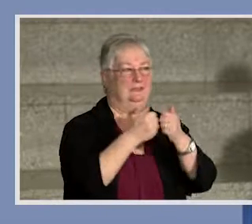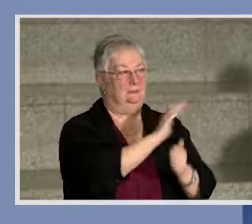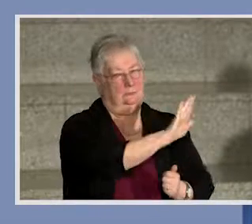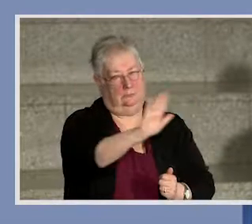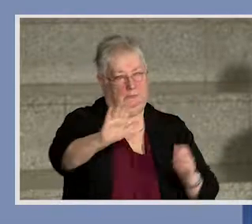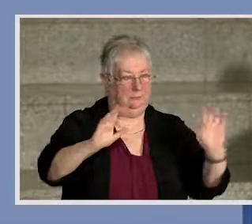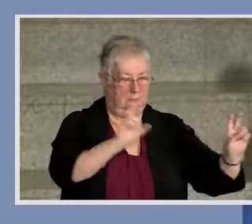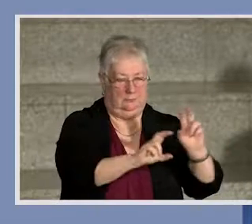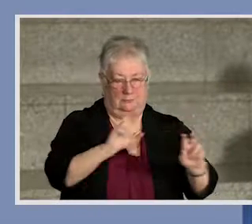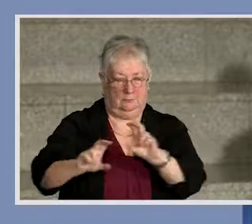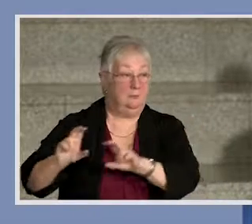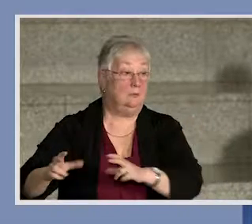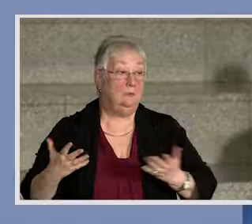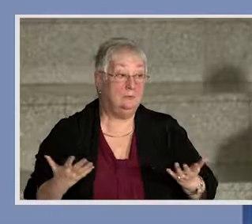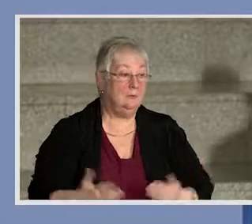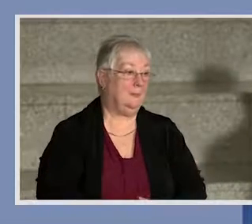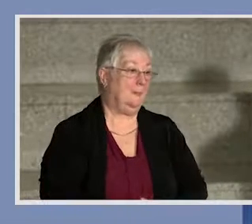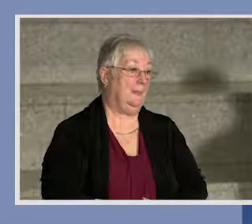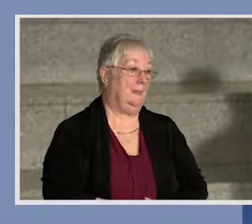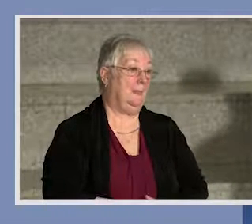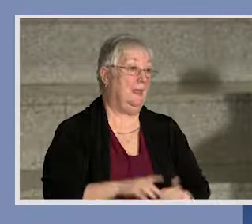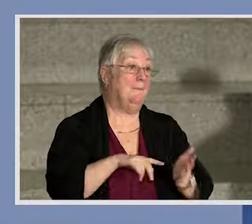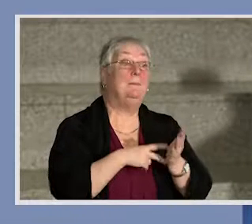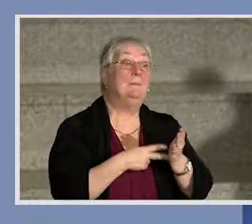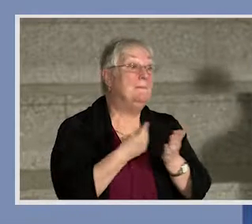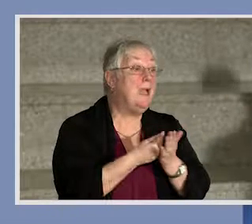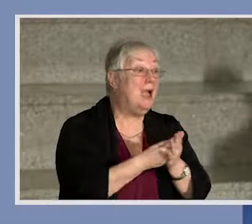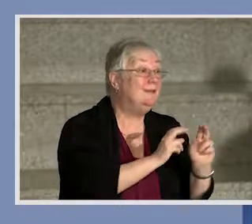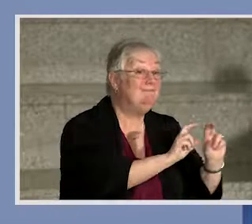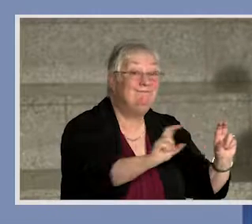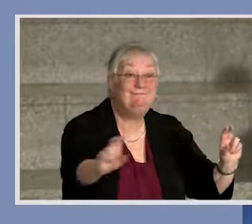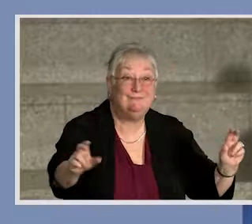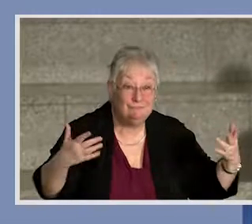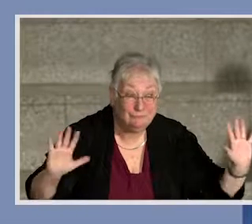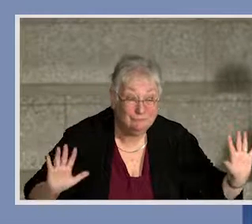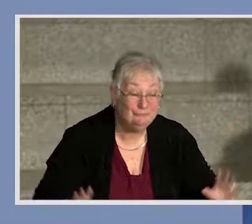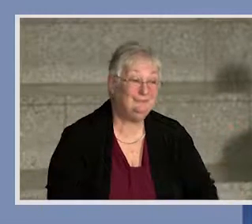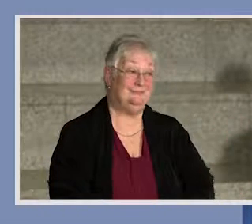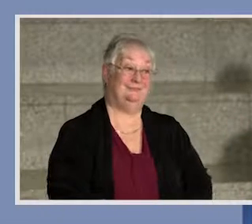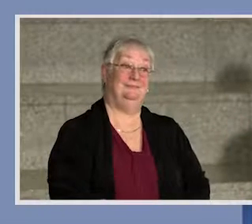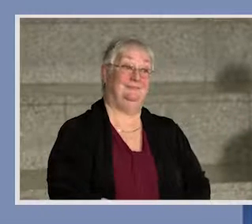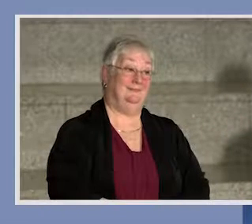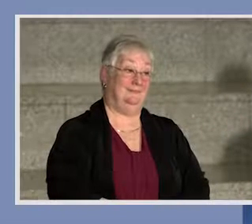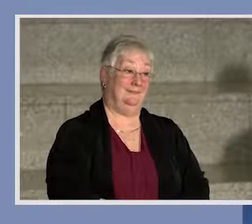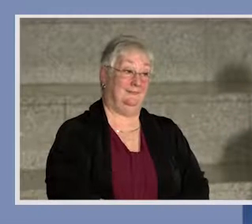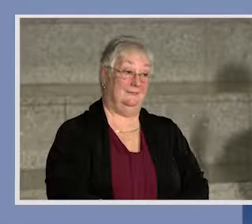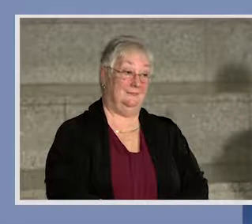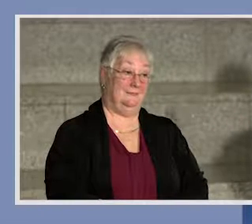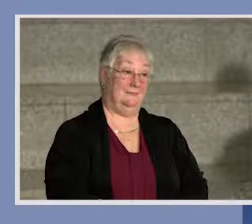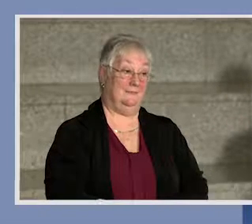THEY DO THAT ON OCTOBER 1 WHEN OUR FISCAL YEAR BEGINS AND THEN THEY DISPERSE FUNDS AND MAKE EXPENDITURES LIKE KEEP THE